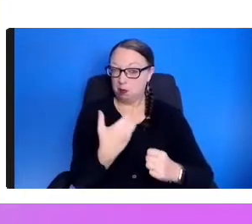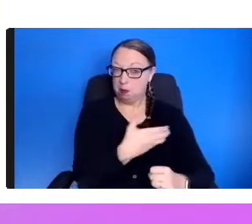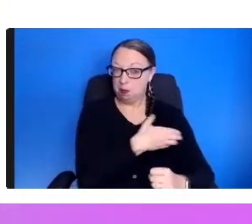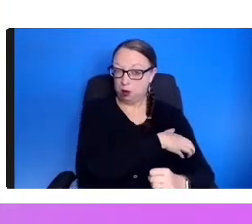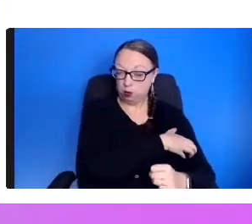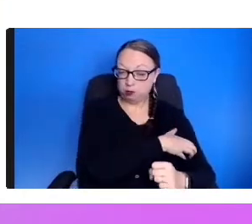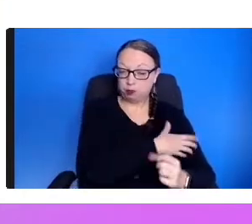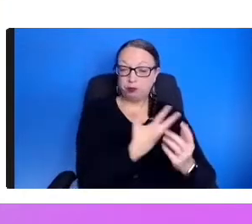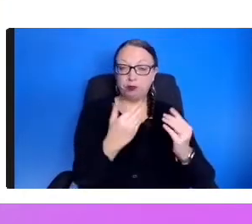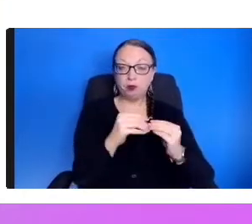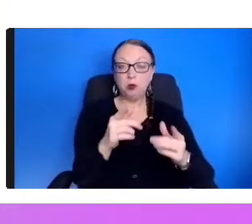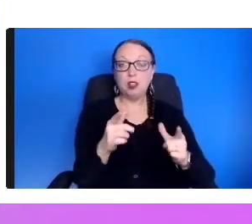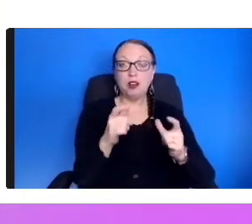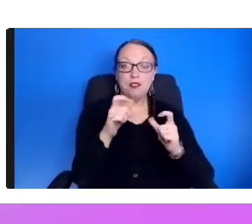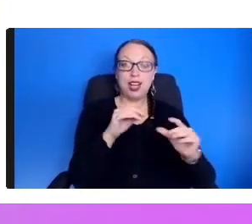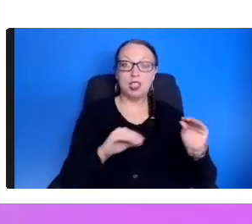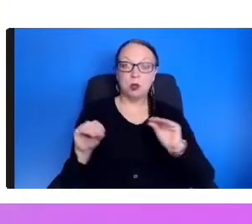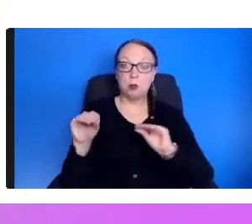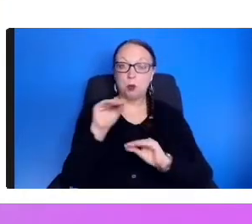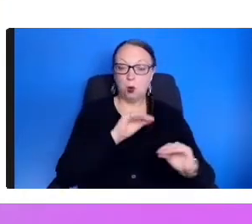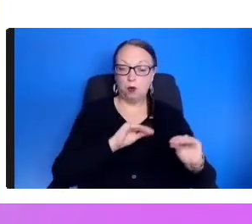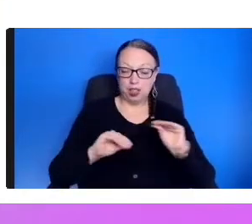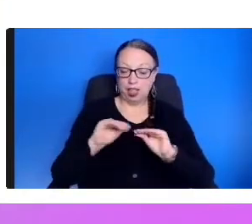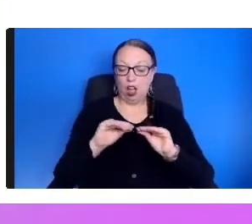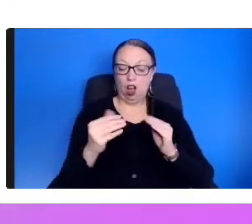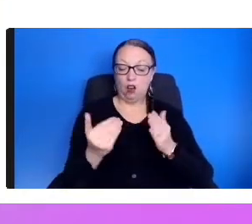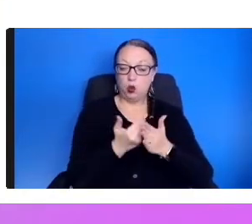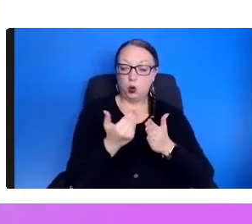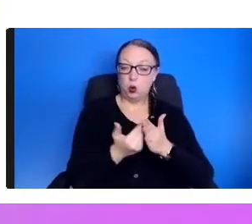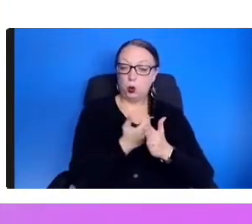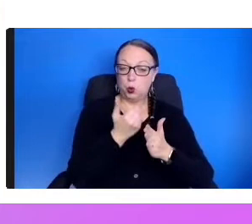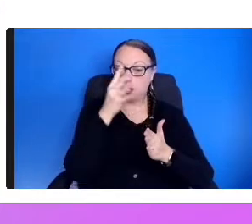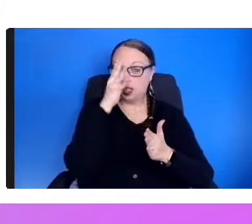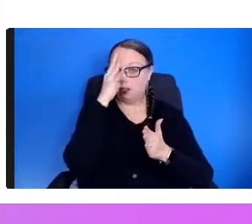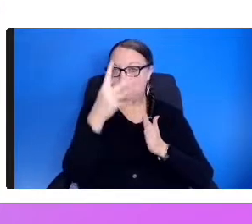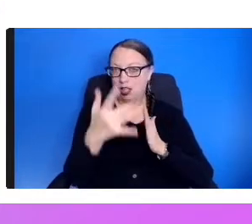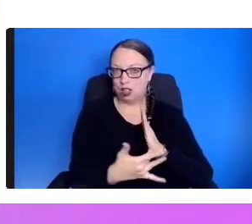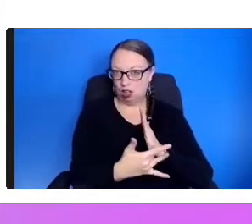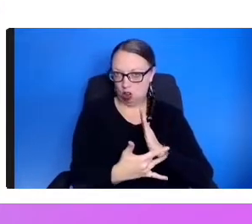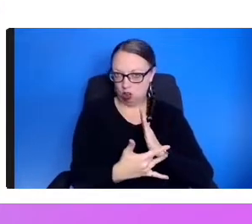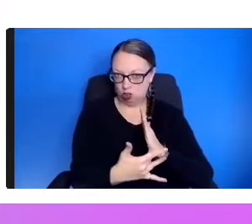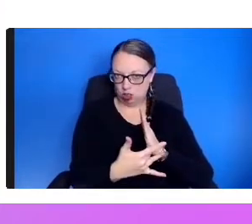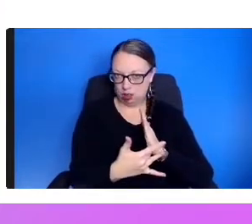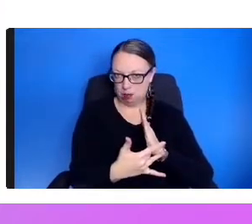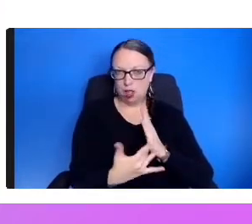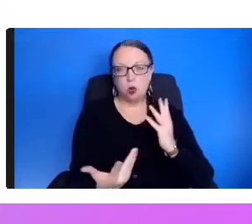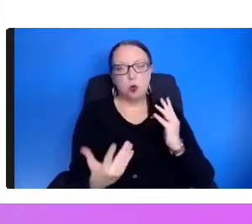of innovative technology and emerging technology. When there's more uncertainty there's more value